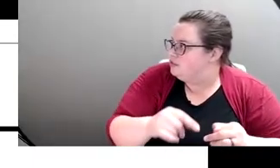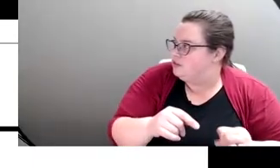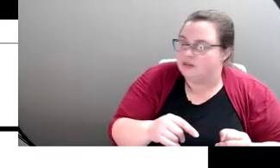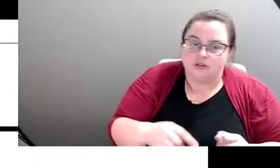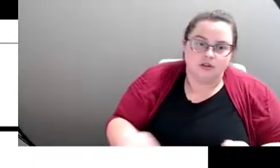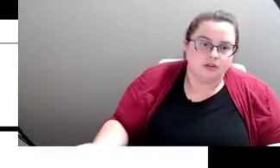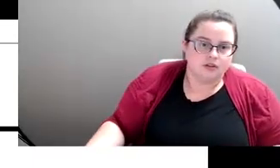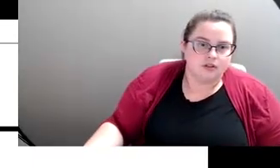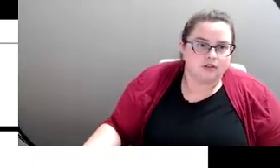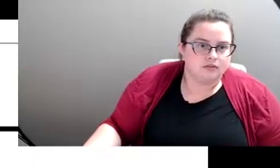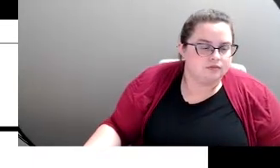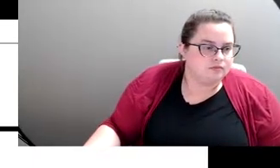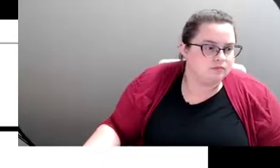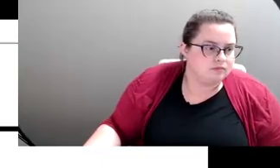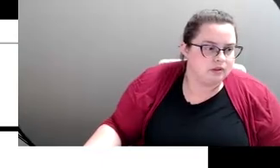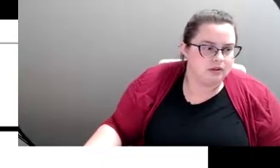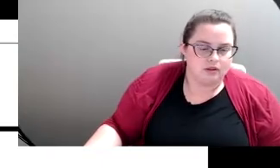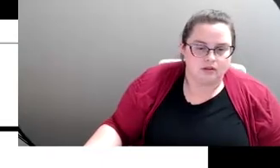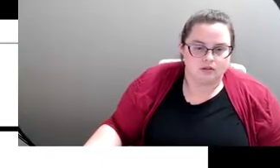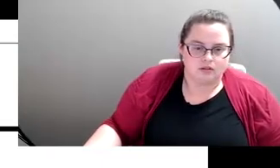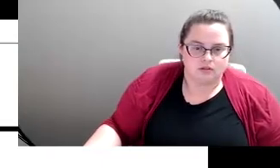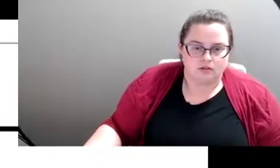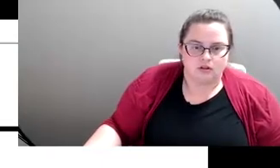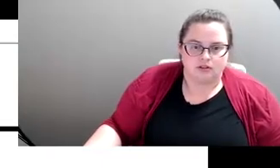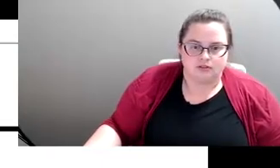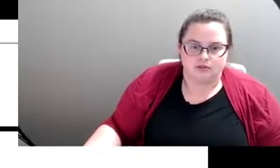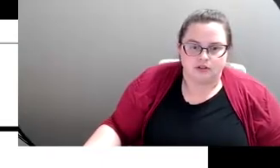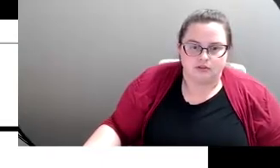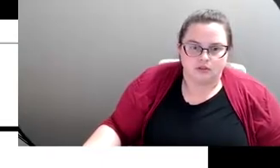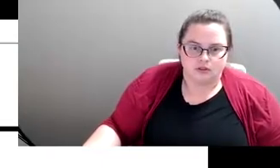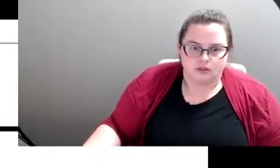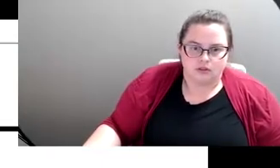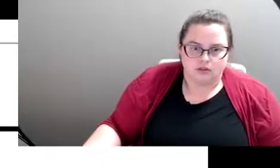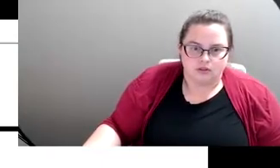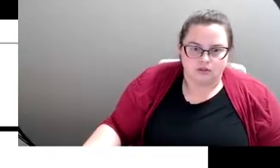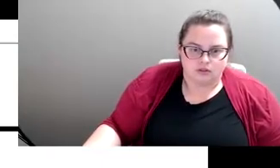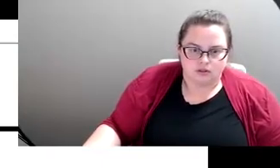Take a picture of this short little prompt so you know what you're supposed to be doing in the group.